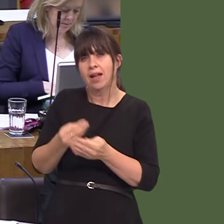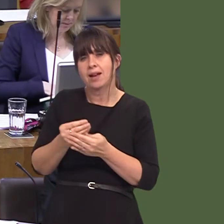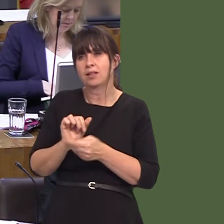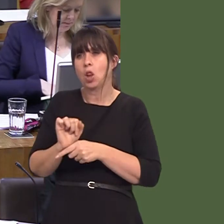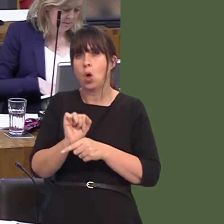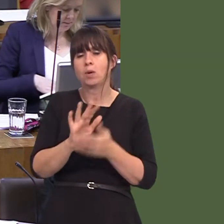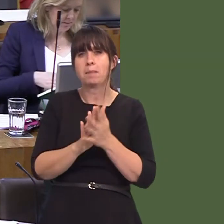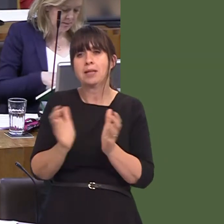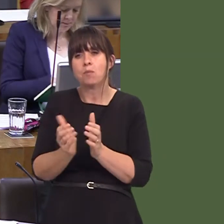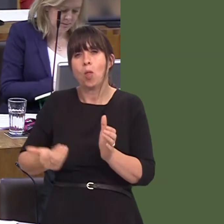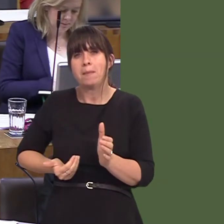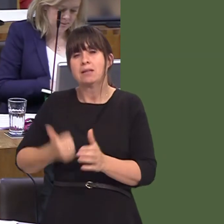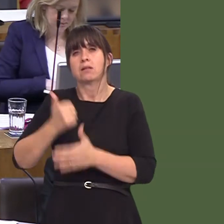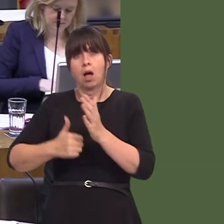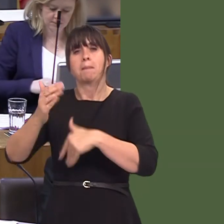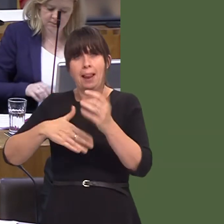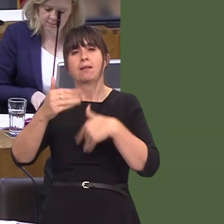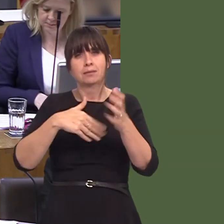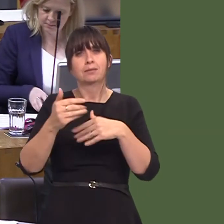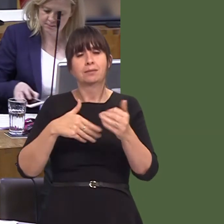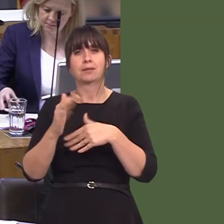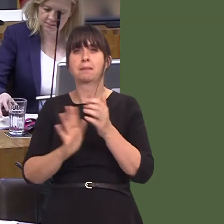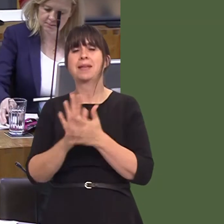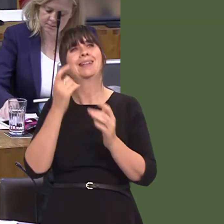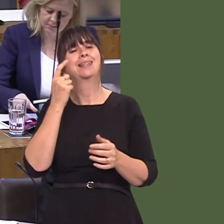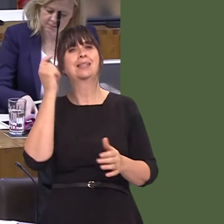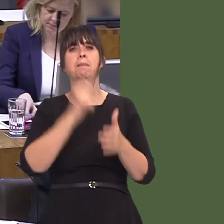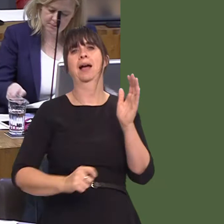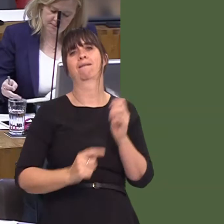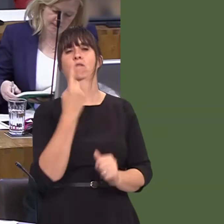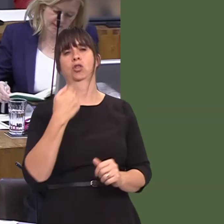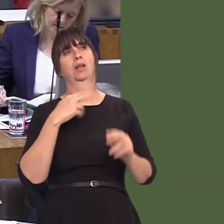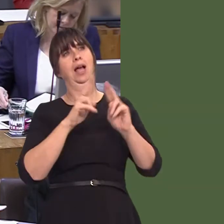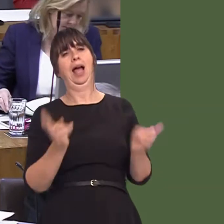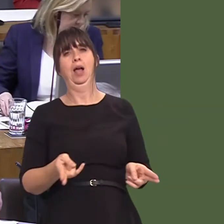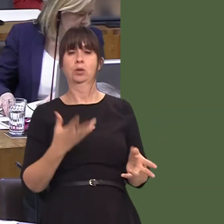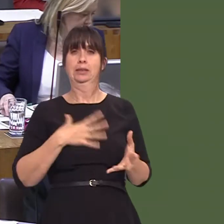building again, as well as new schemes to make home ownership more accessible and support for innovation.